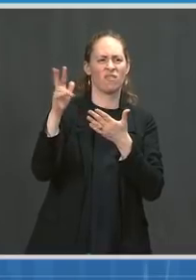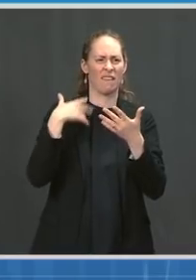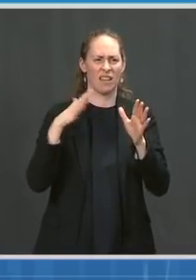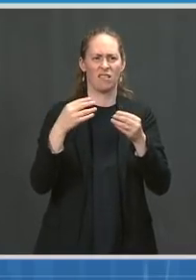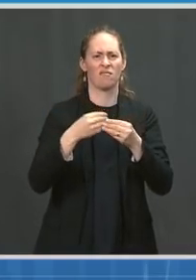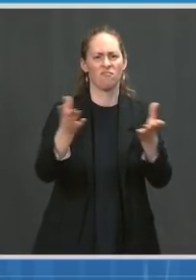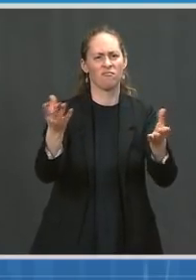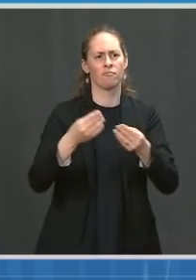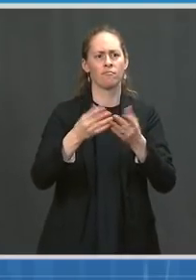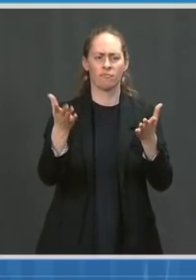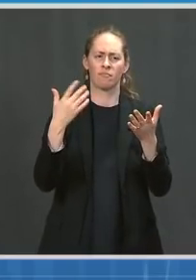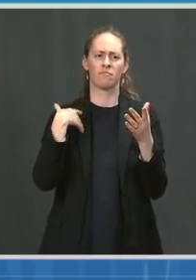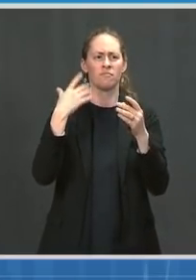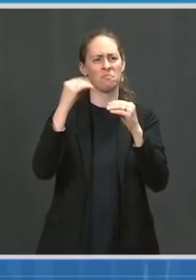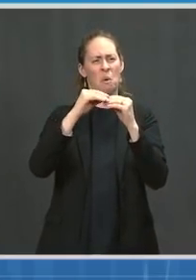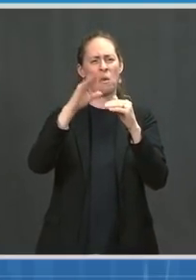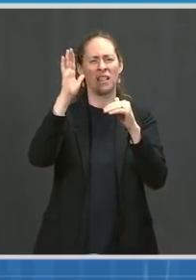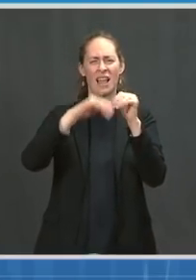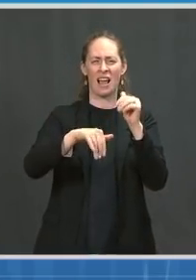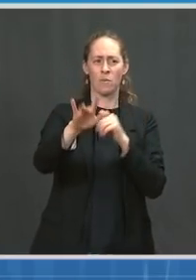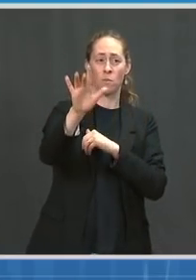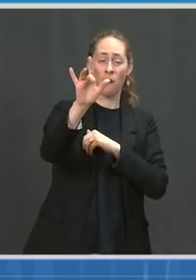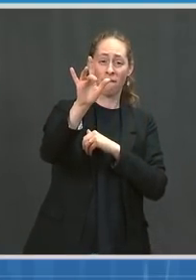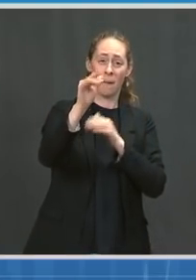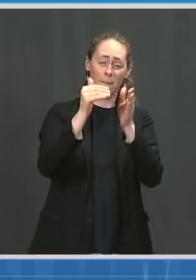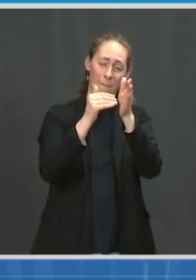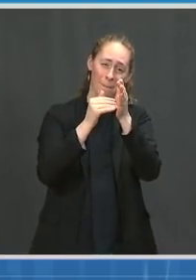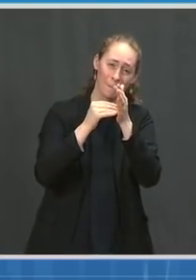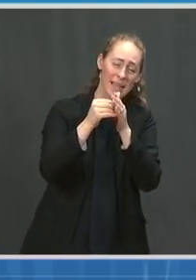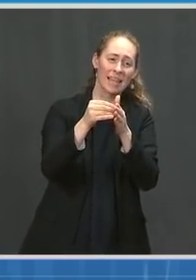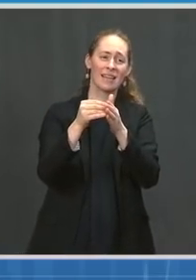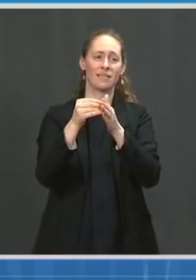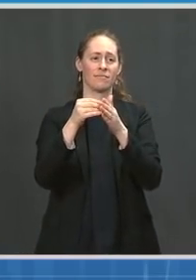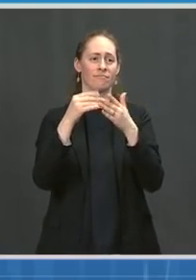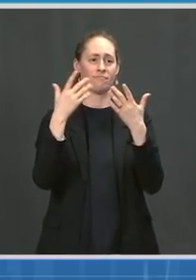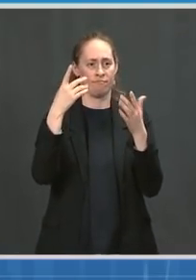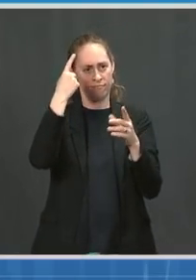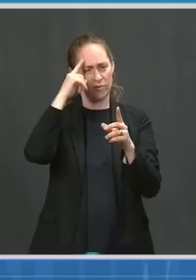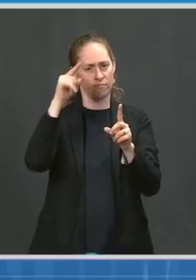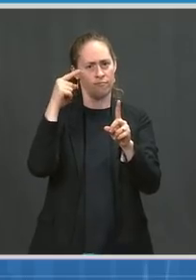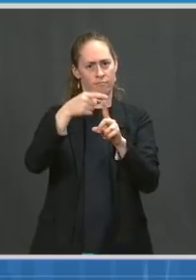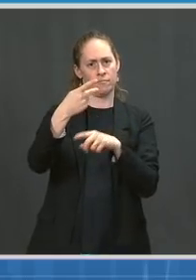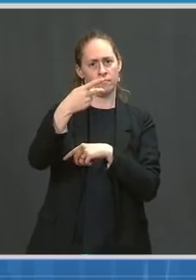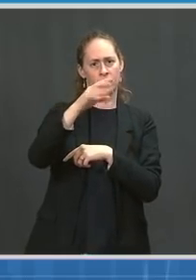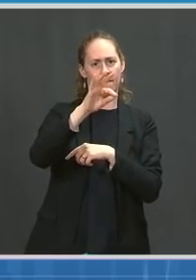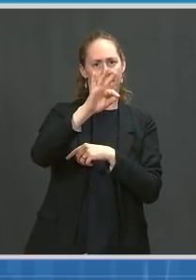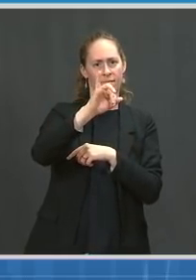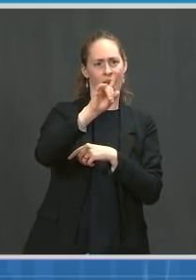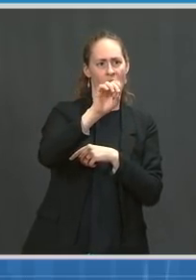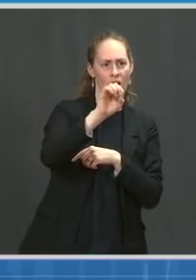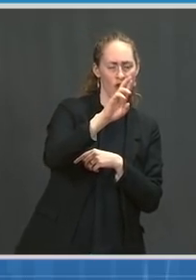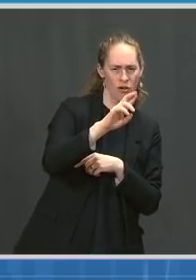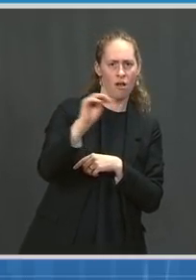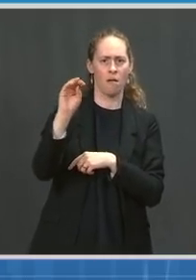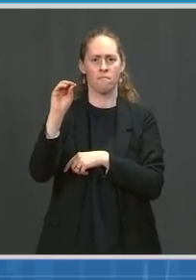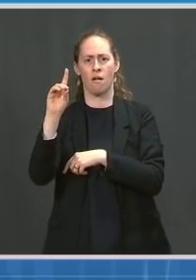more than 25 million doses of Pfizer and Moderna. This week we shipped out 28 million doses